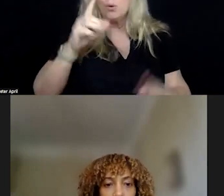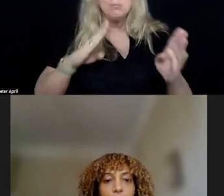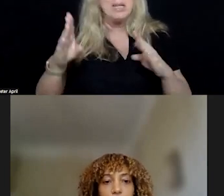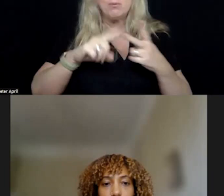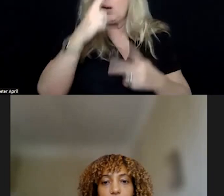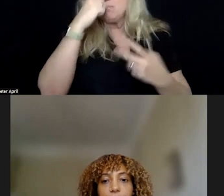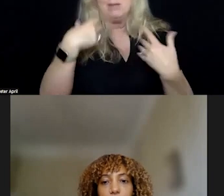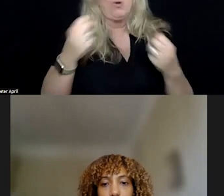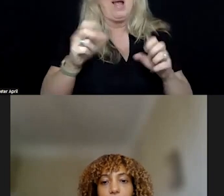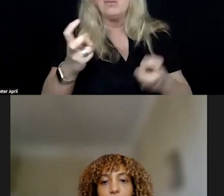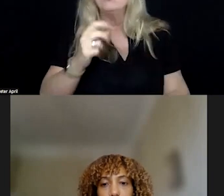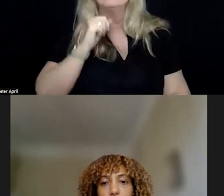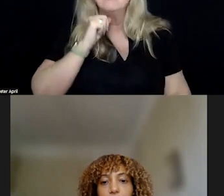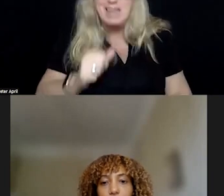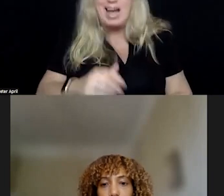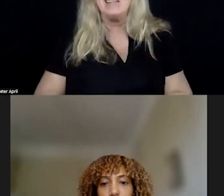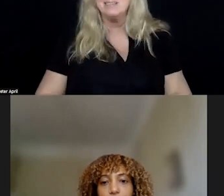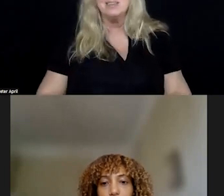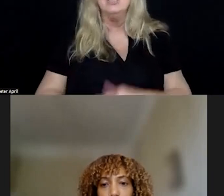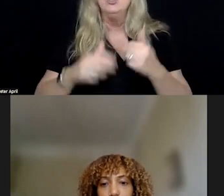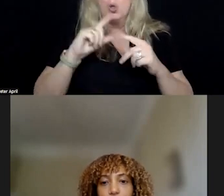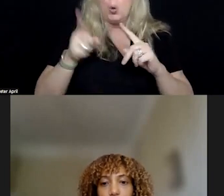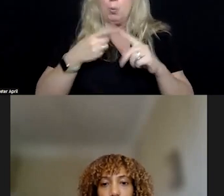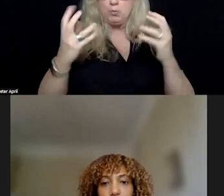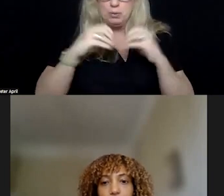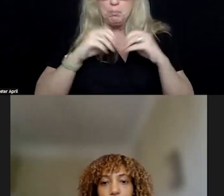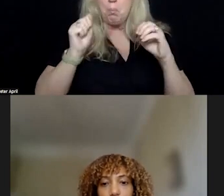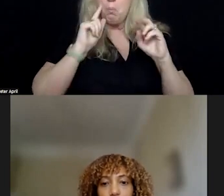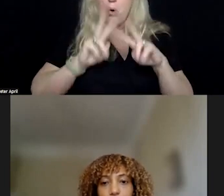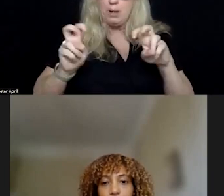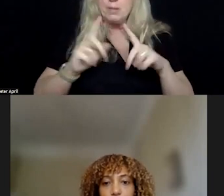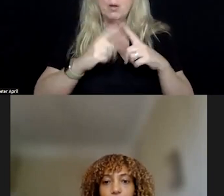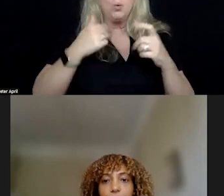BEHAVIORAL ISSUES. IT IS JUST NOT. WE HAVE A VACANT FLOOR THAT